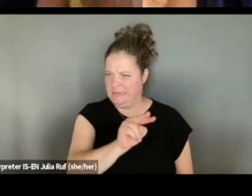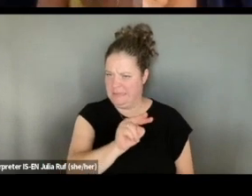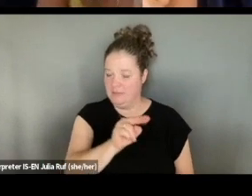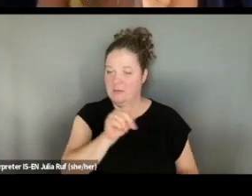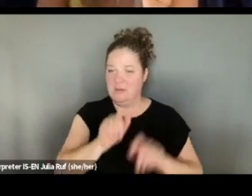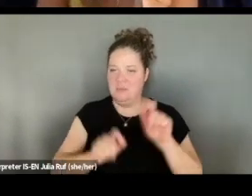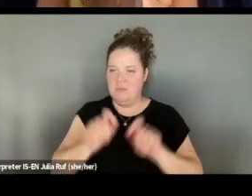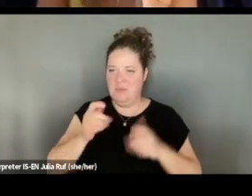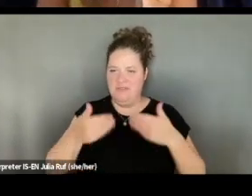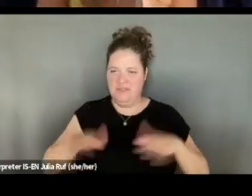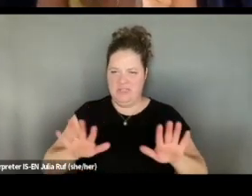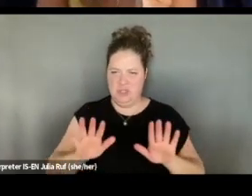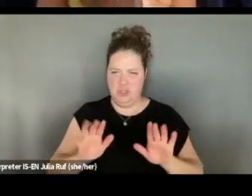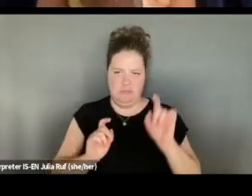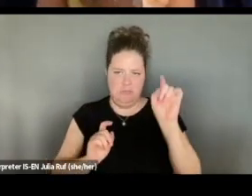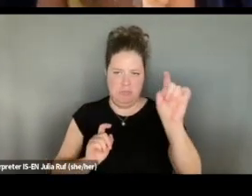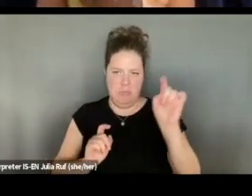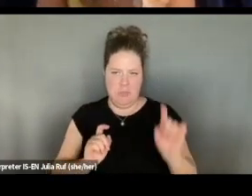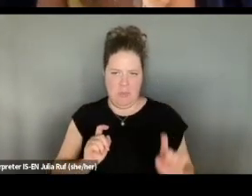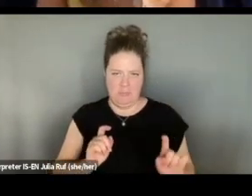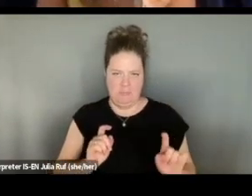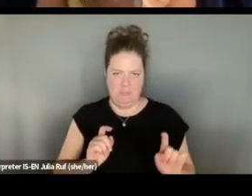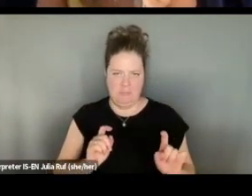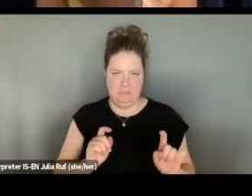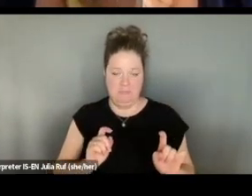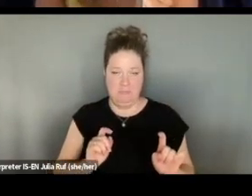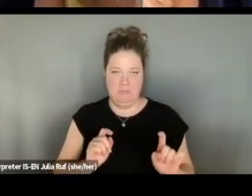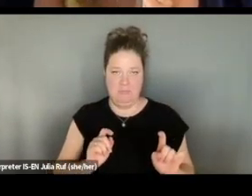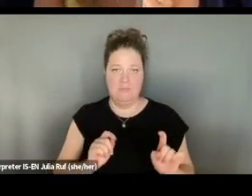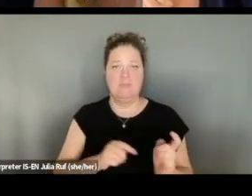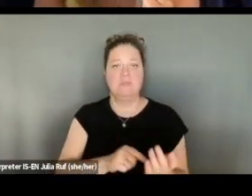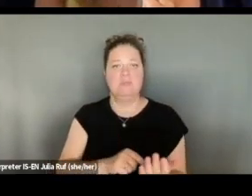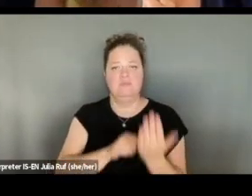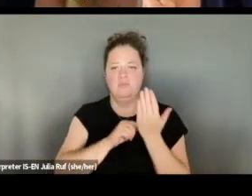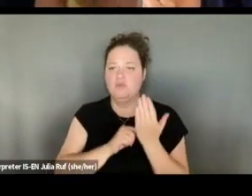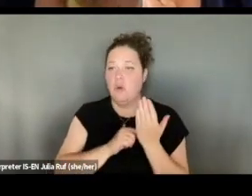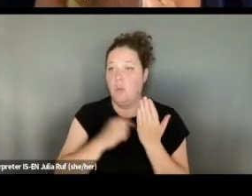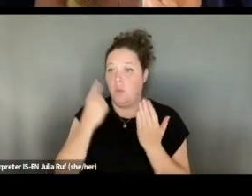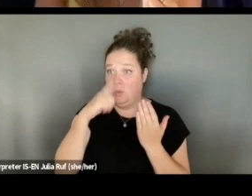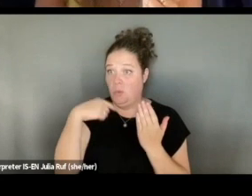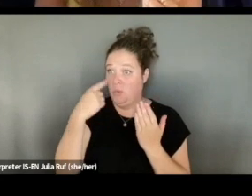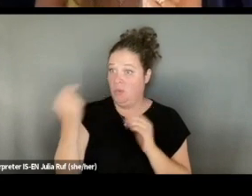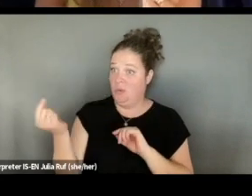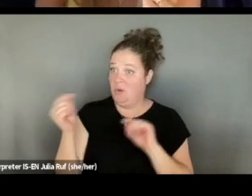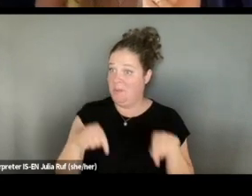you can decide when you want to close the poll and show the results to us.